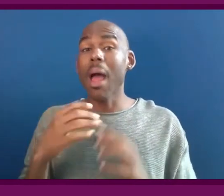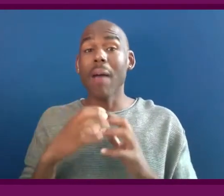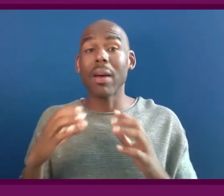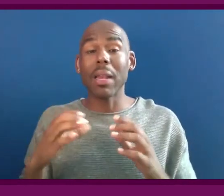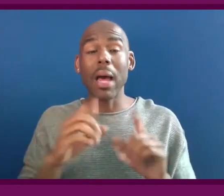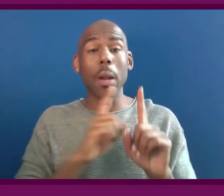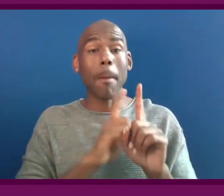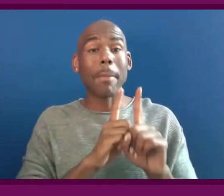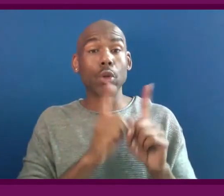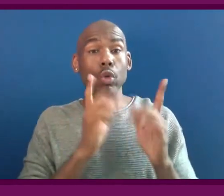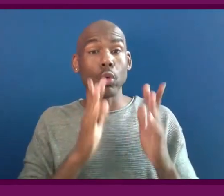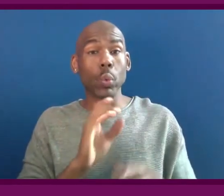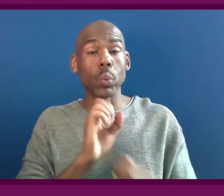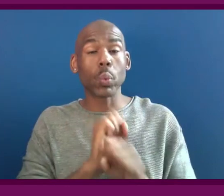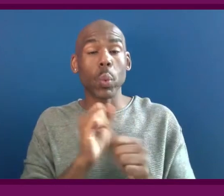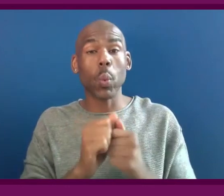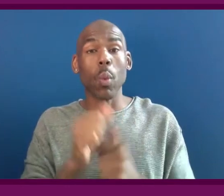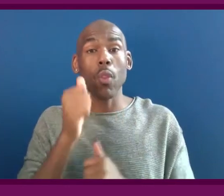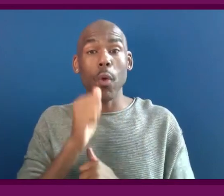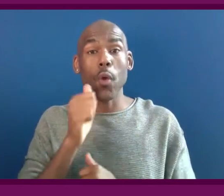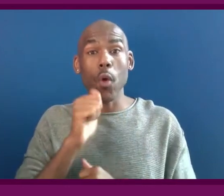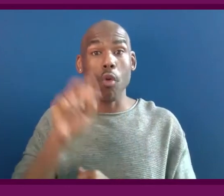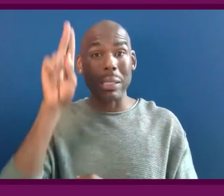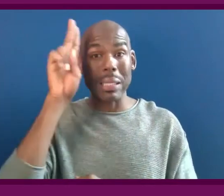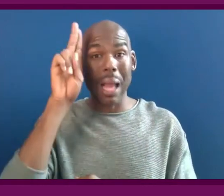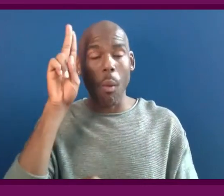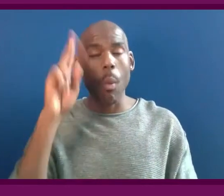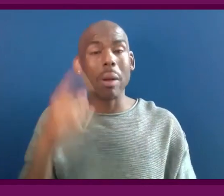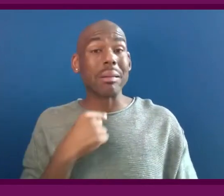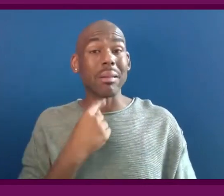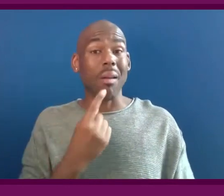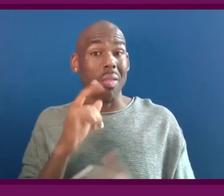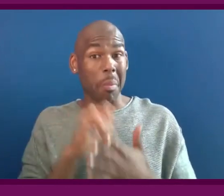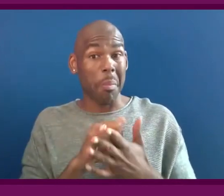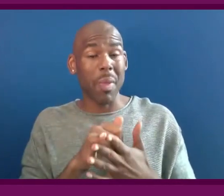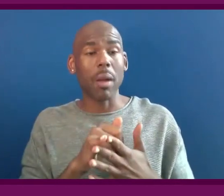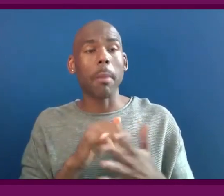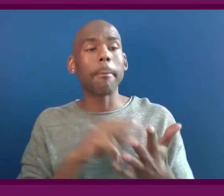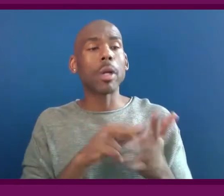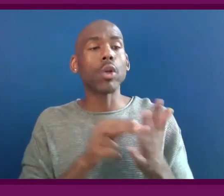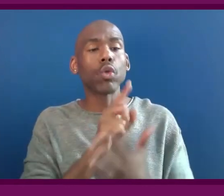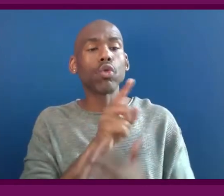the Girl Scouts, and I to tell them that unconscious bias is you feeling a certain way about a